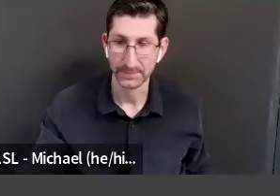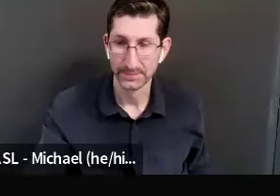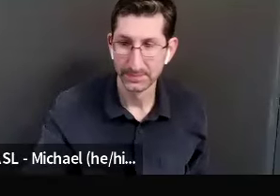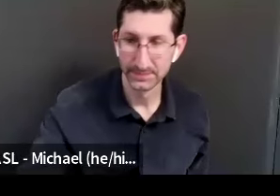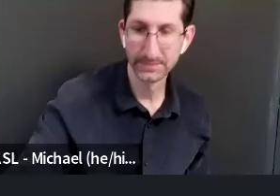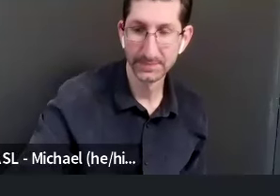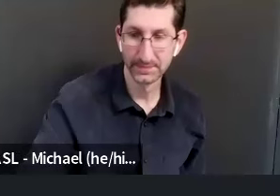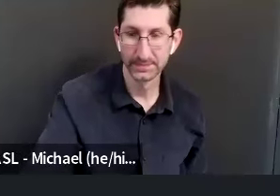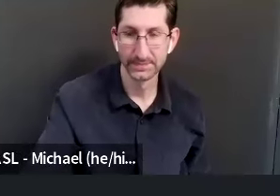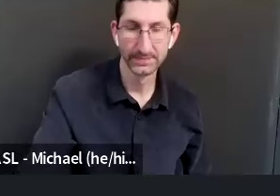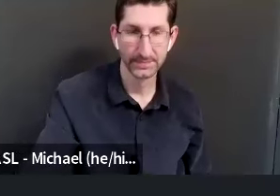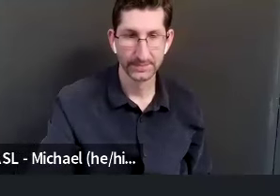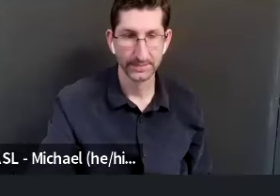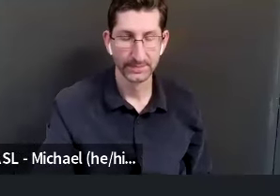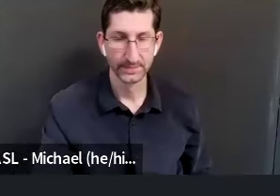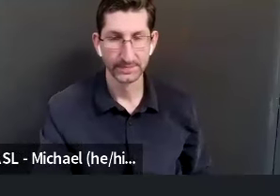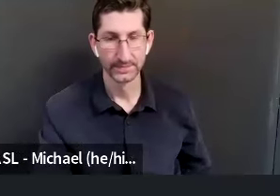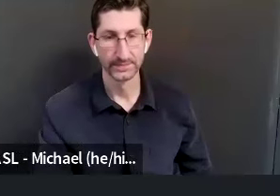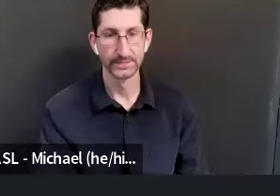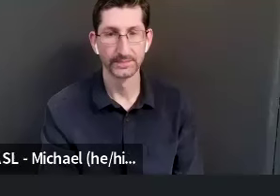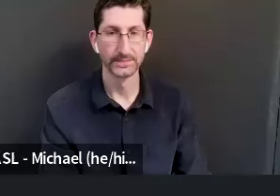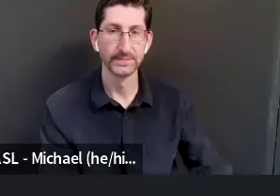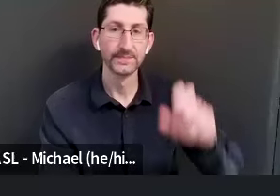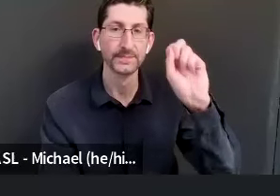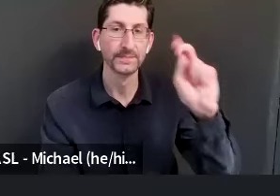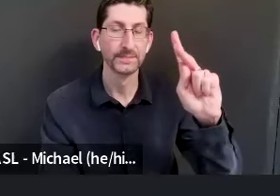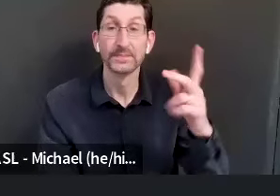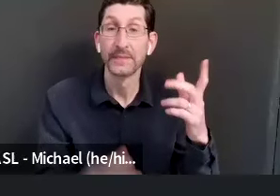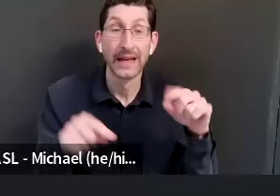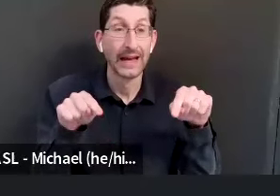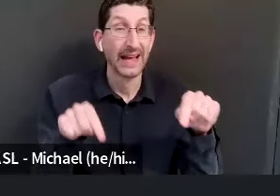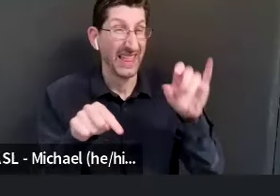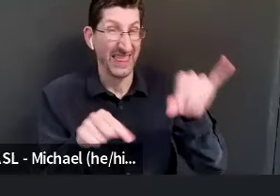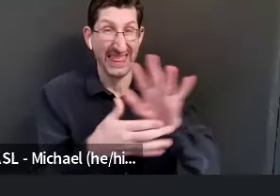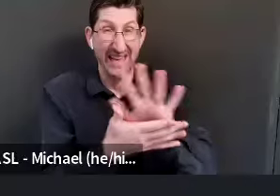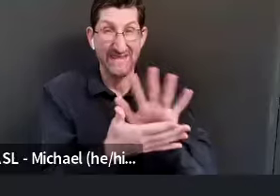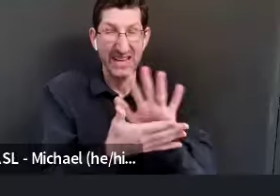THANK YOU.